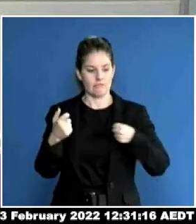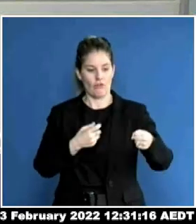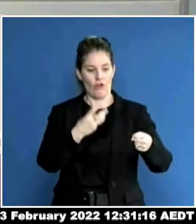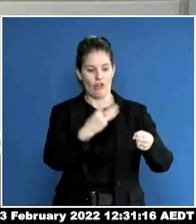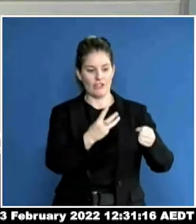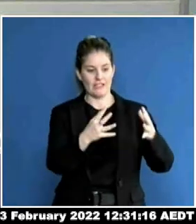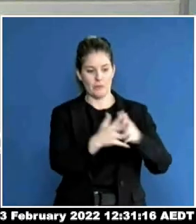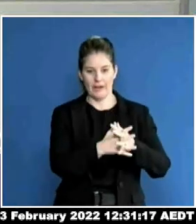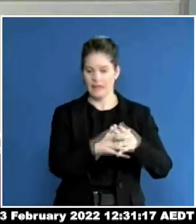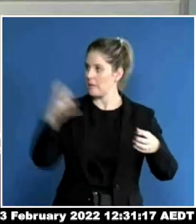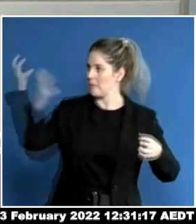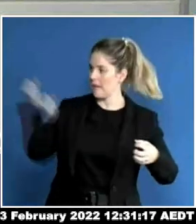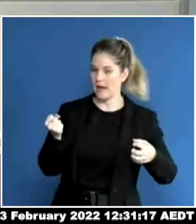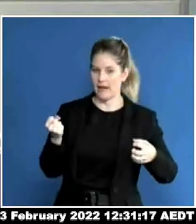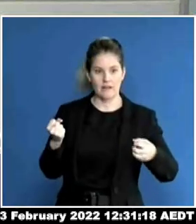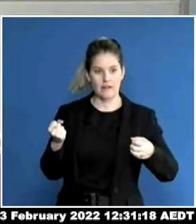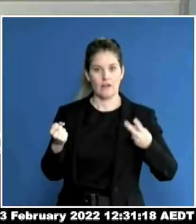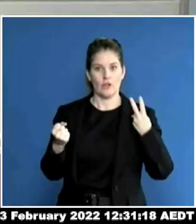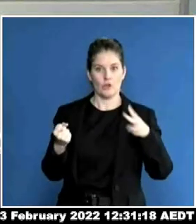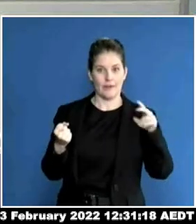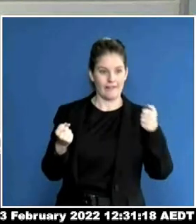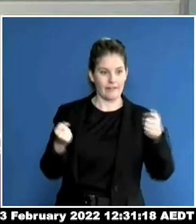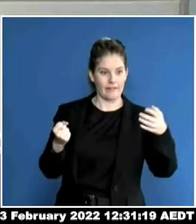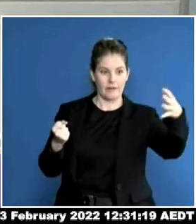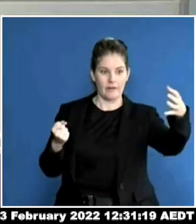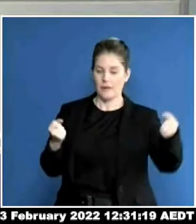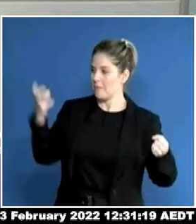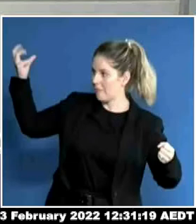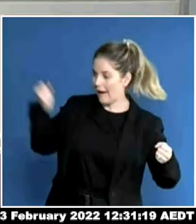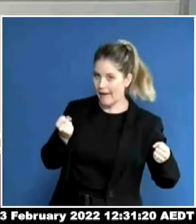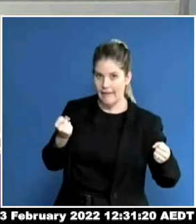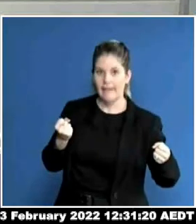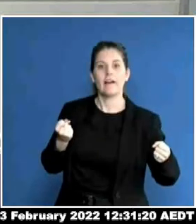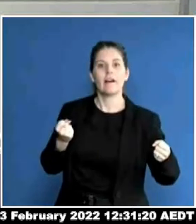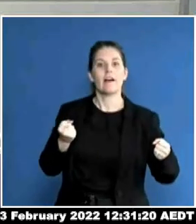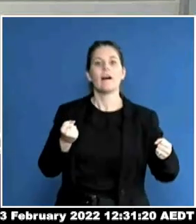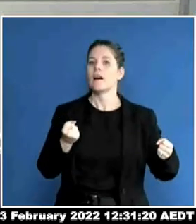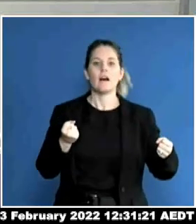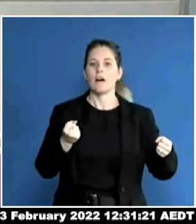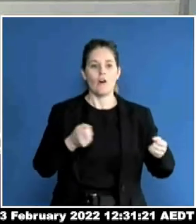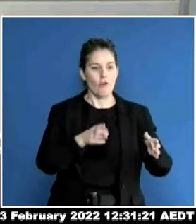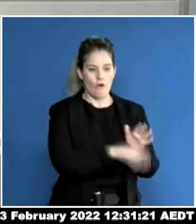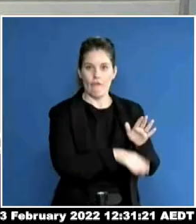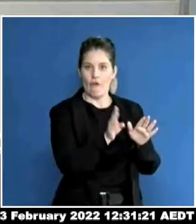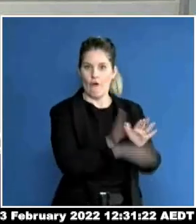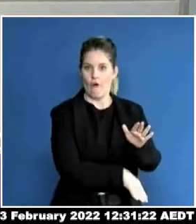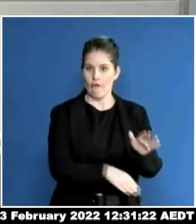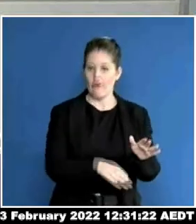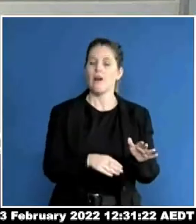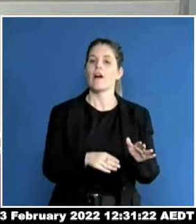that someone has been placed in work for a whole year before the DES gets paid. It could. That is a mechanism.